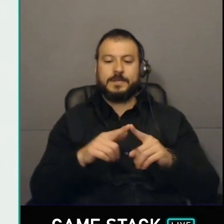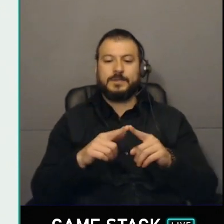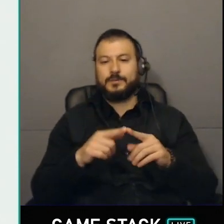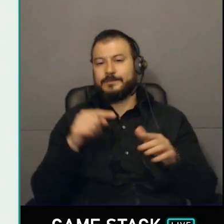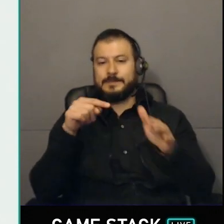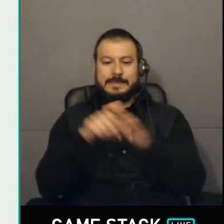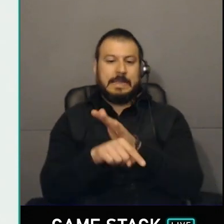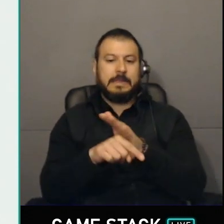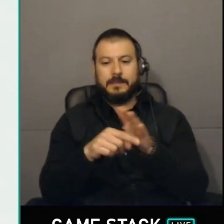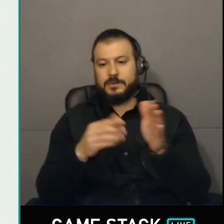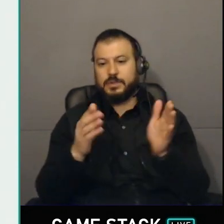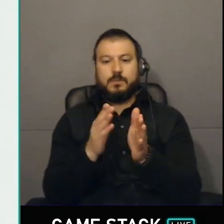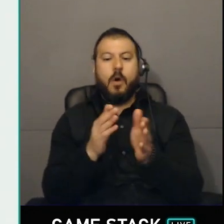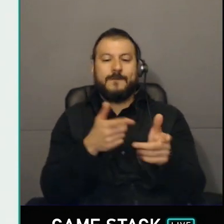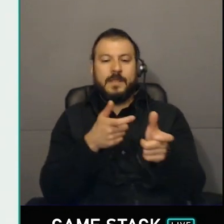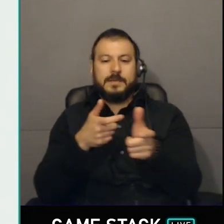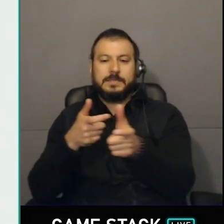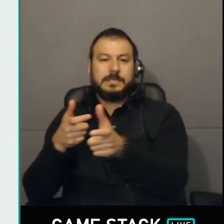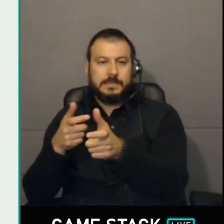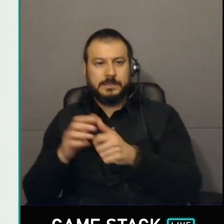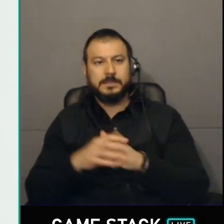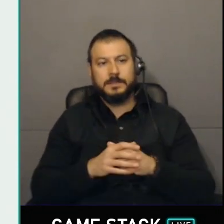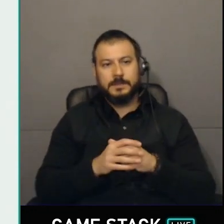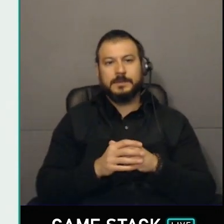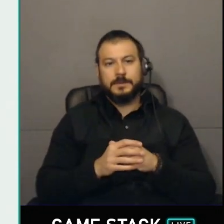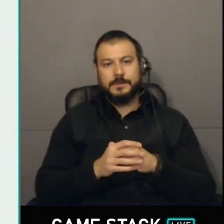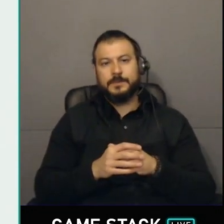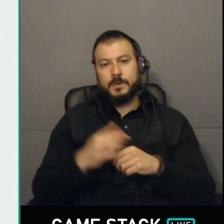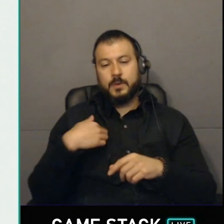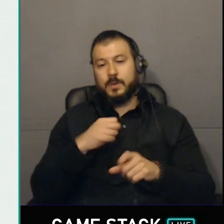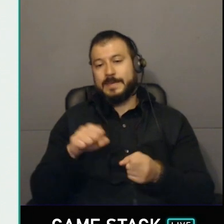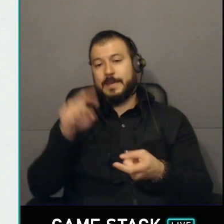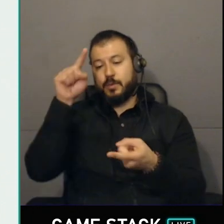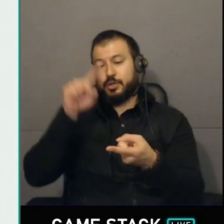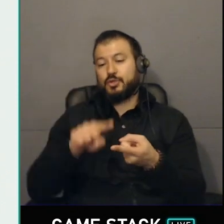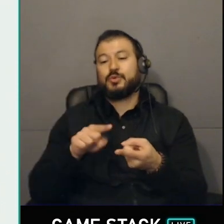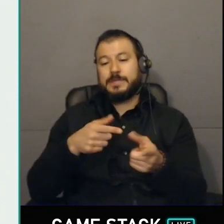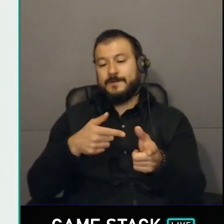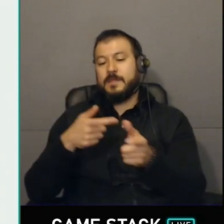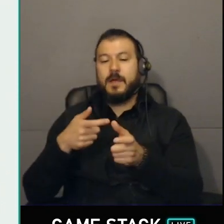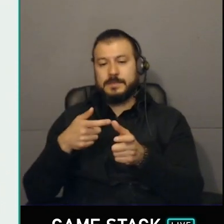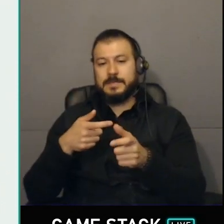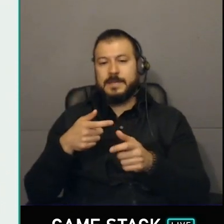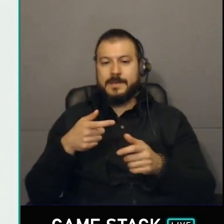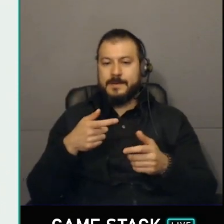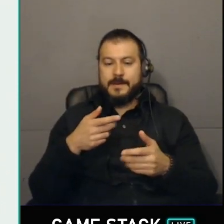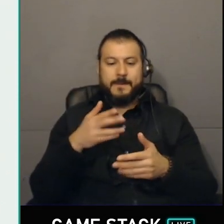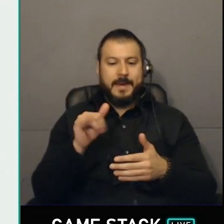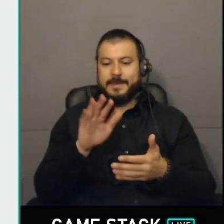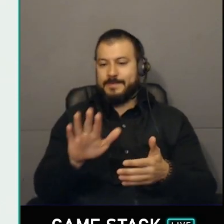We could damp, that is reduce the velocity of each frame by some factor. We have damping in the engine anyway